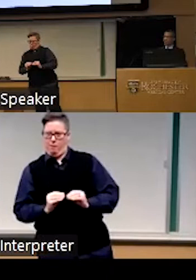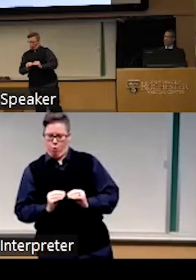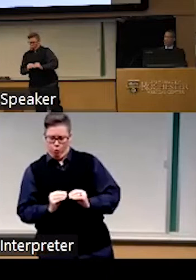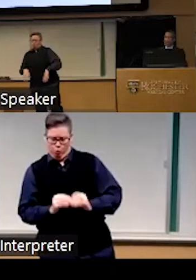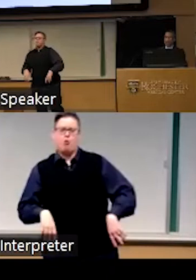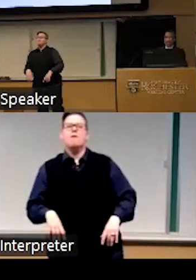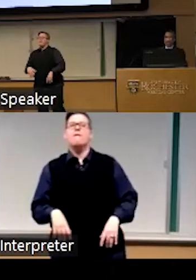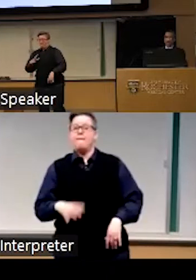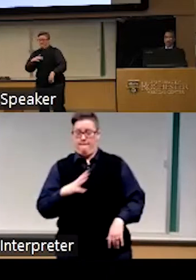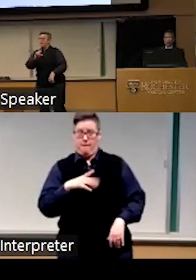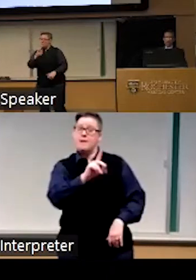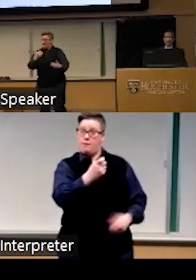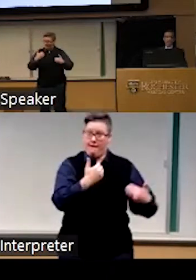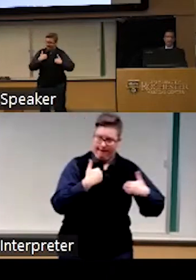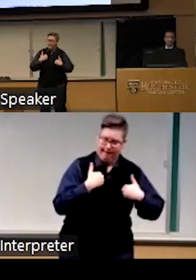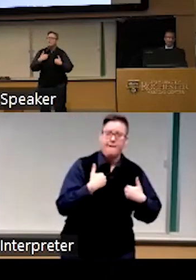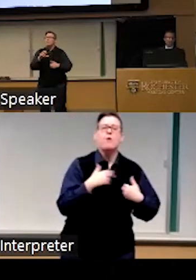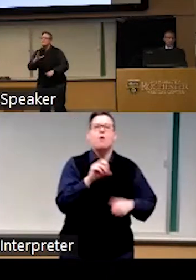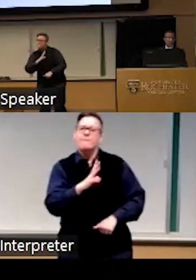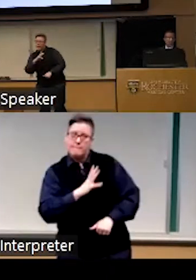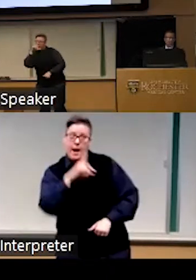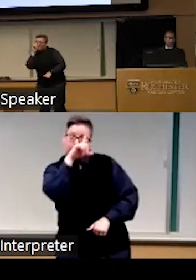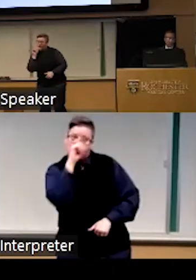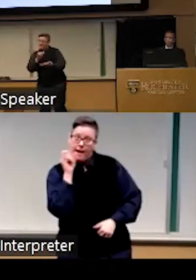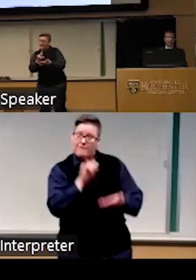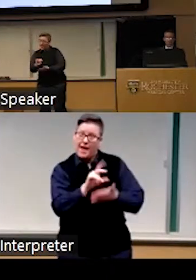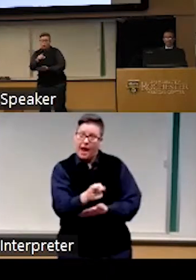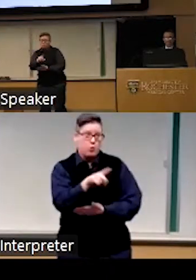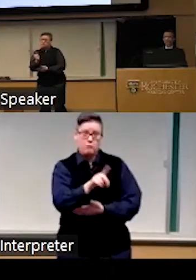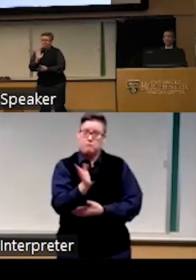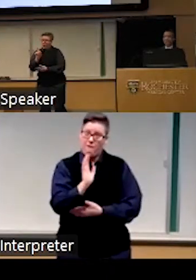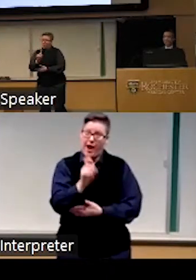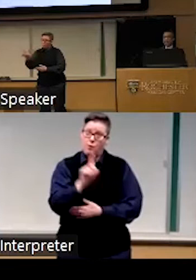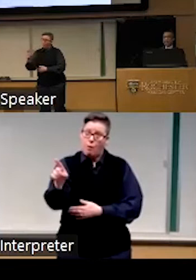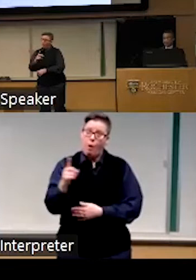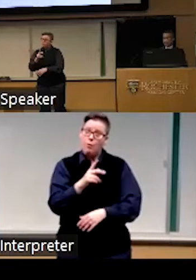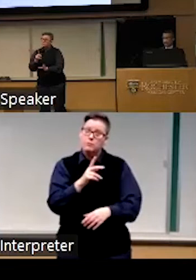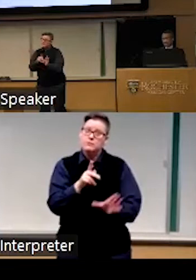they were asked if because of that diagnosis they had been hospitalized psychiatrically in the past